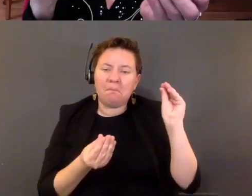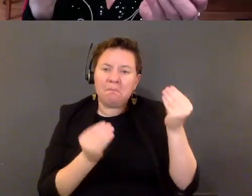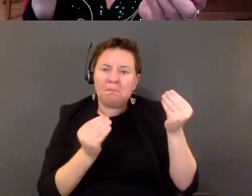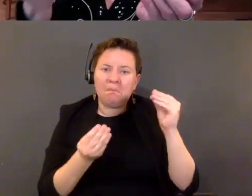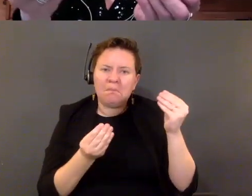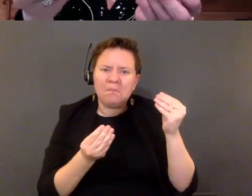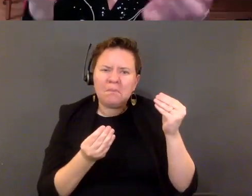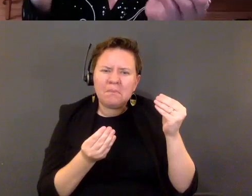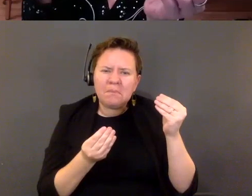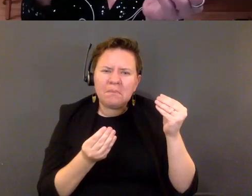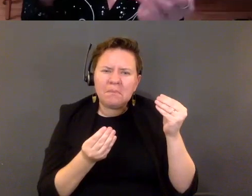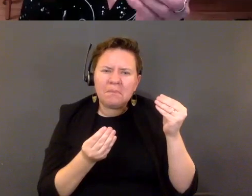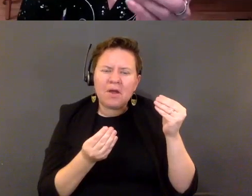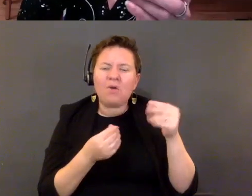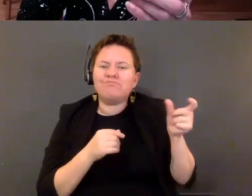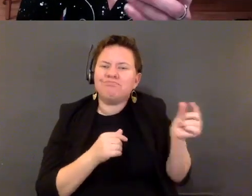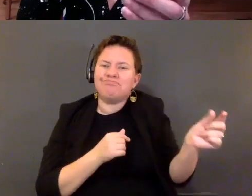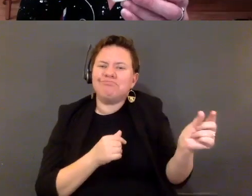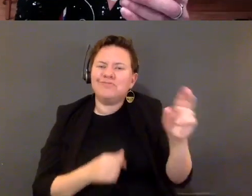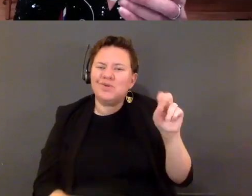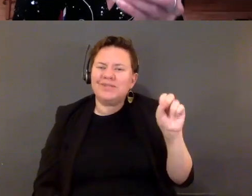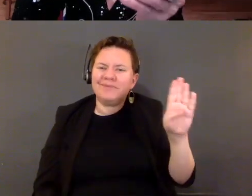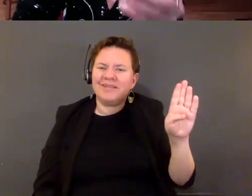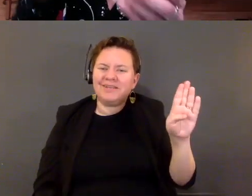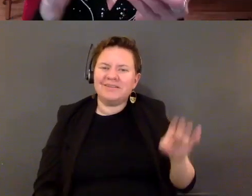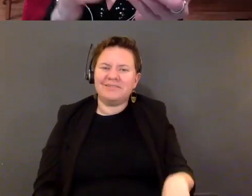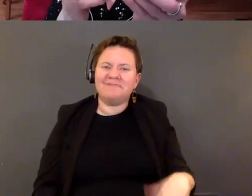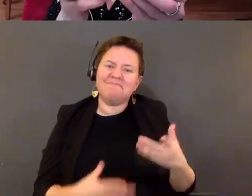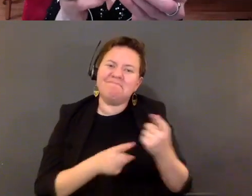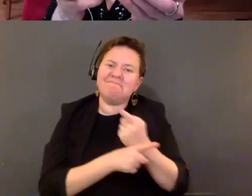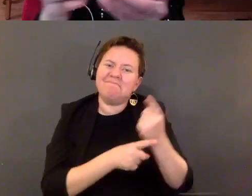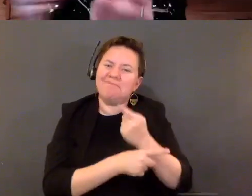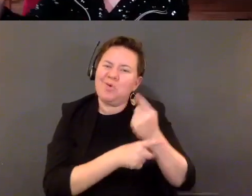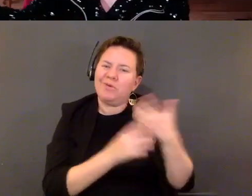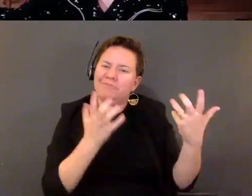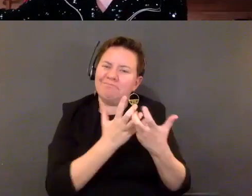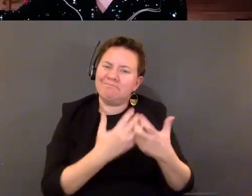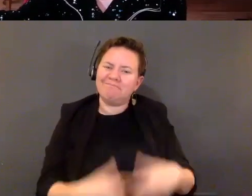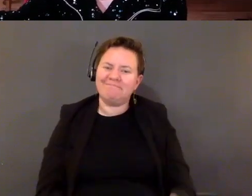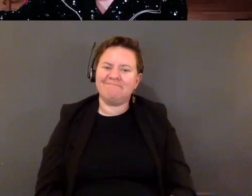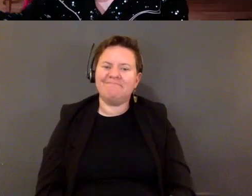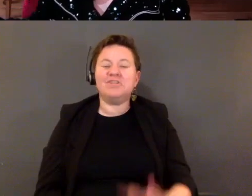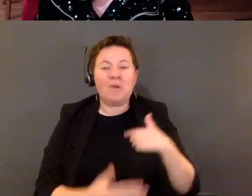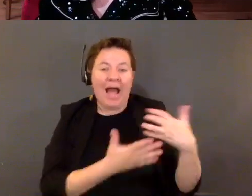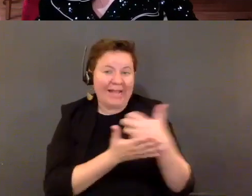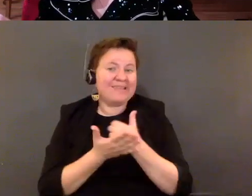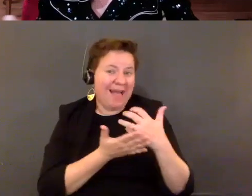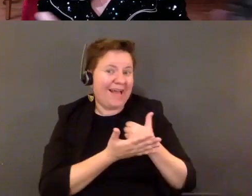a memory stick so very appropriate golems memory so i collect next time you all go to prague